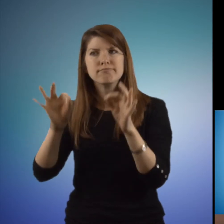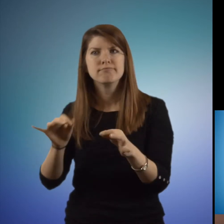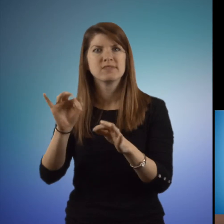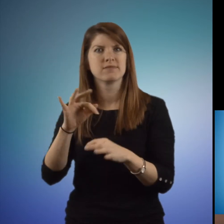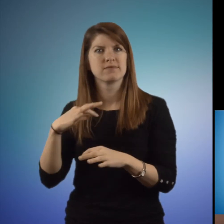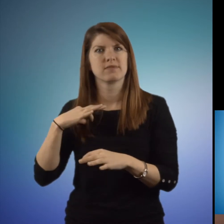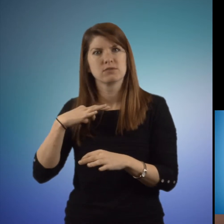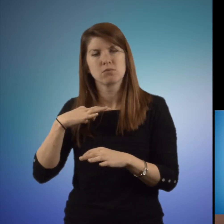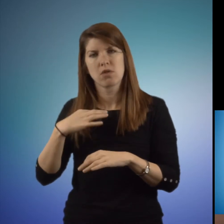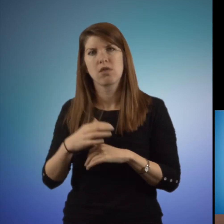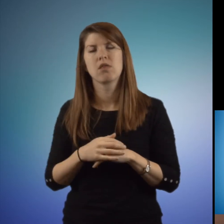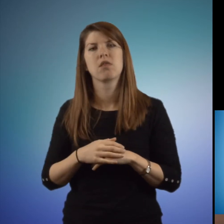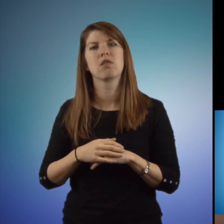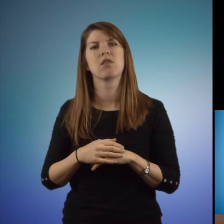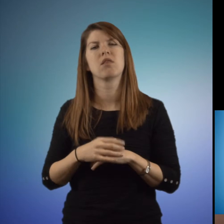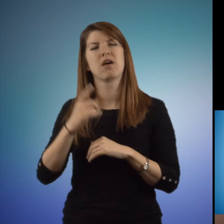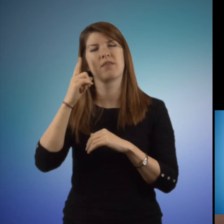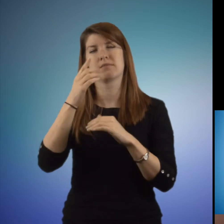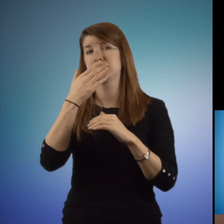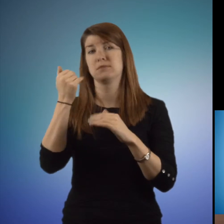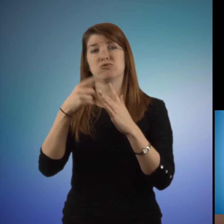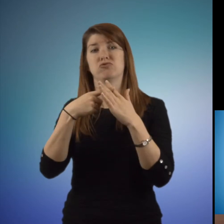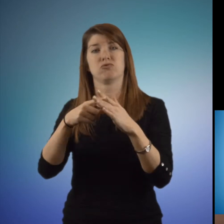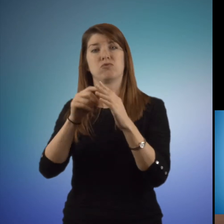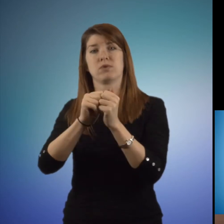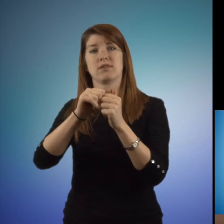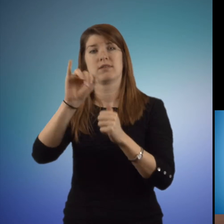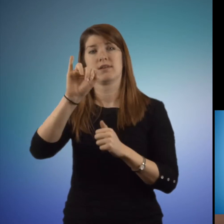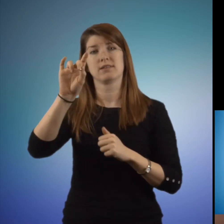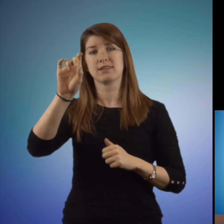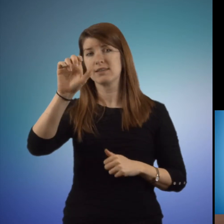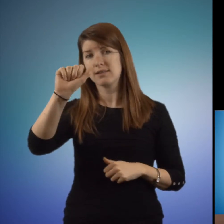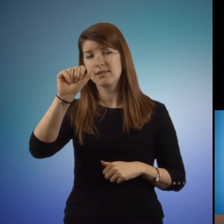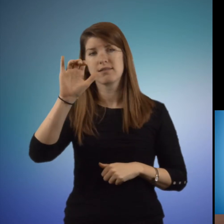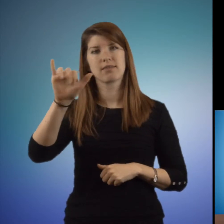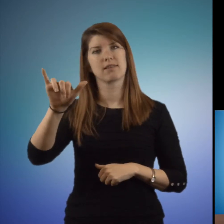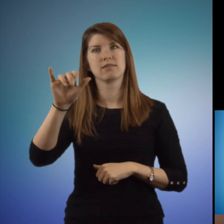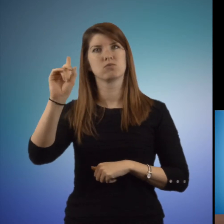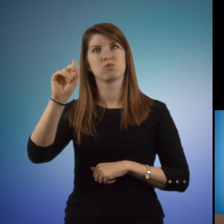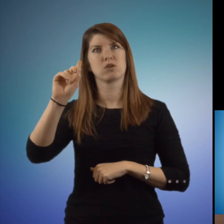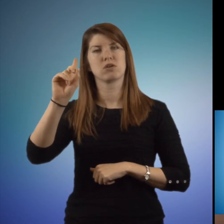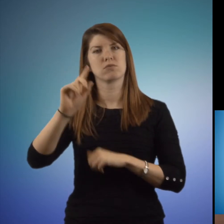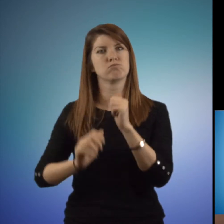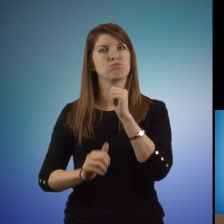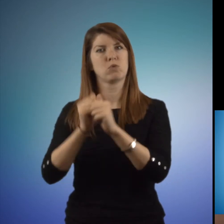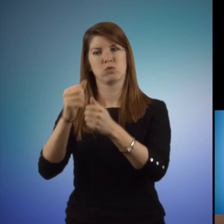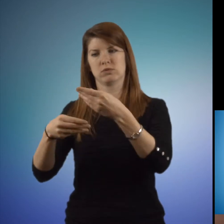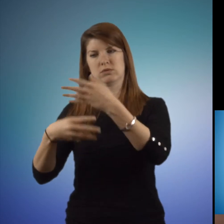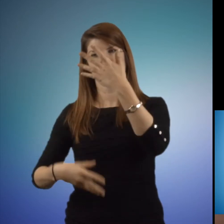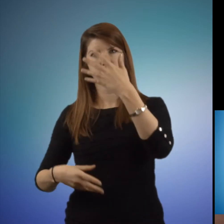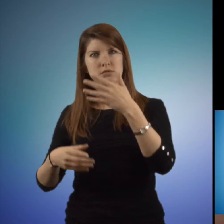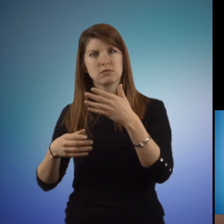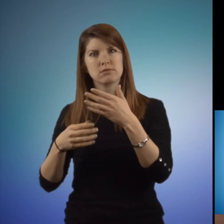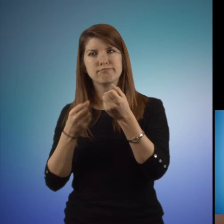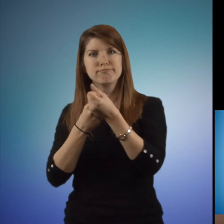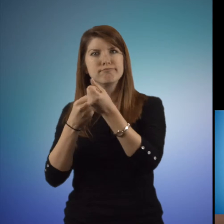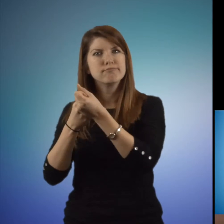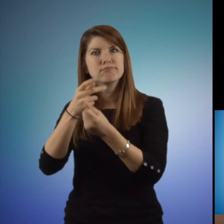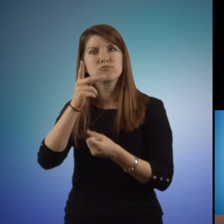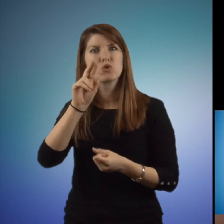I think we should start with IDEA because that's where the greatest number of provisions exist to support children who are deaf and hard of hearing.